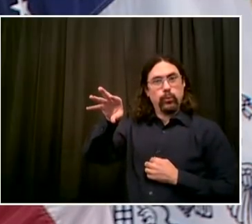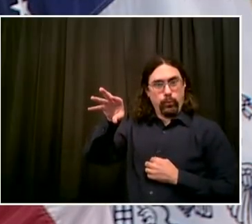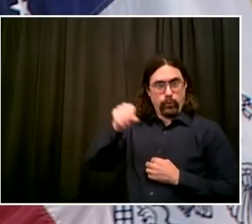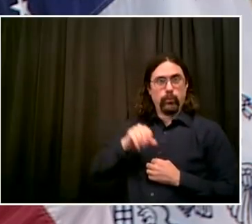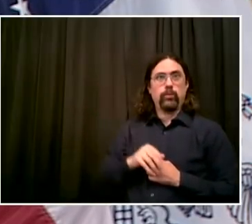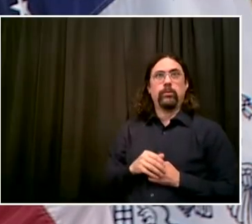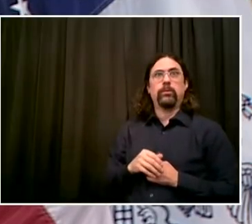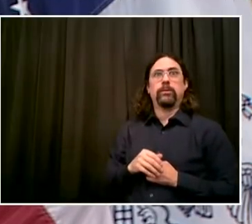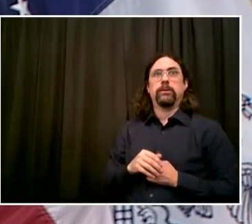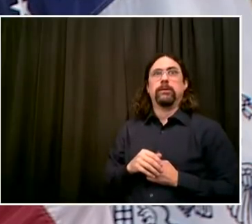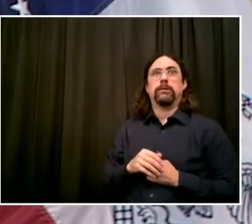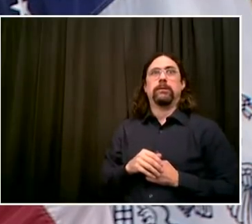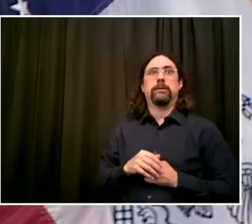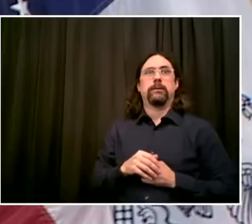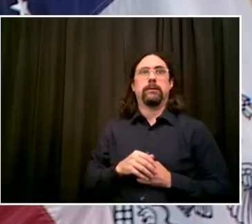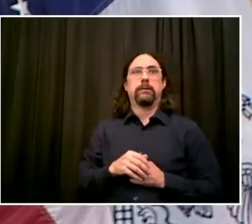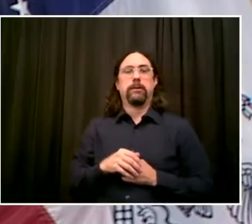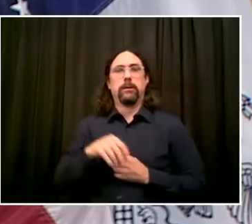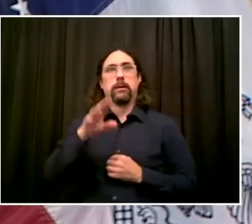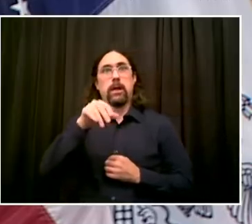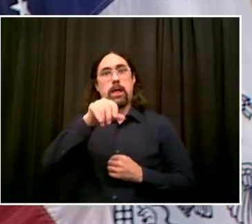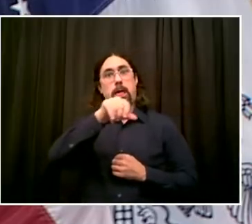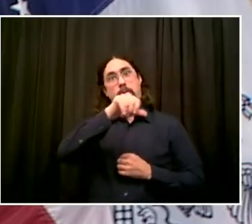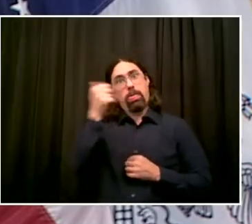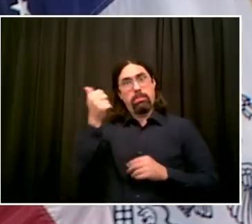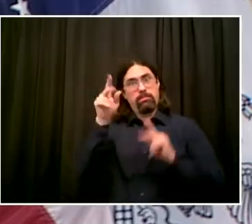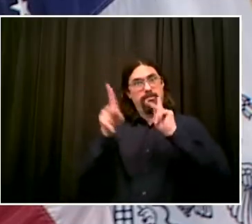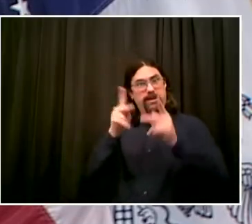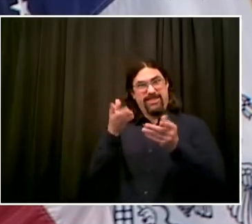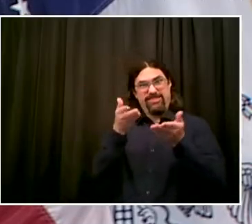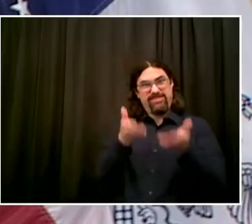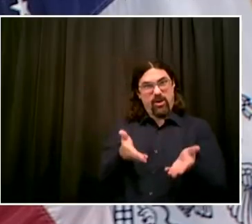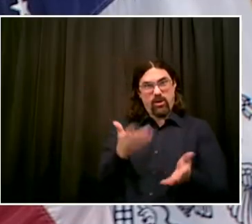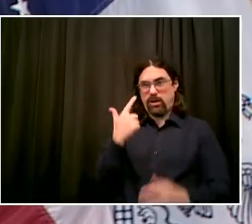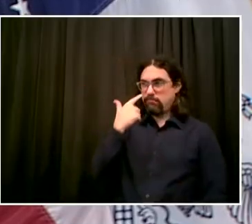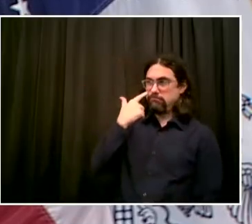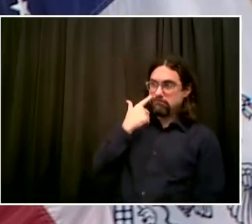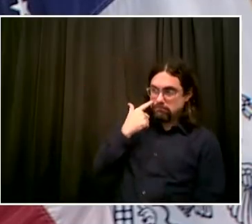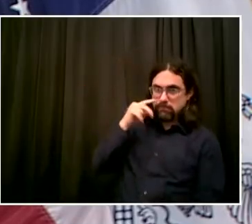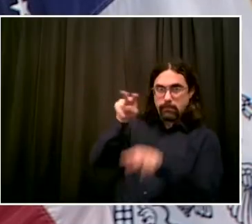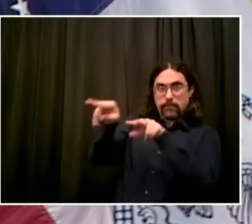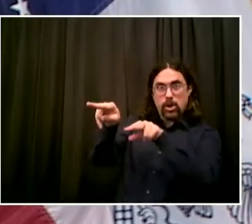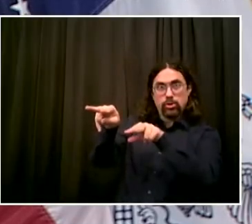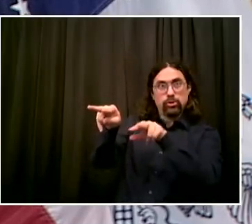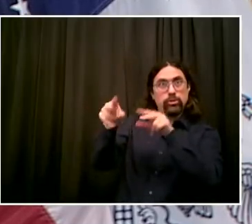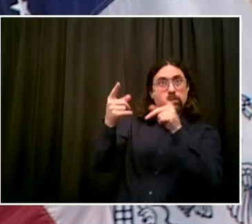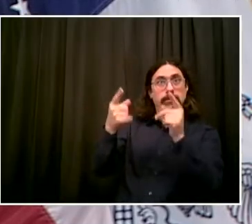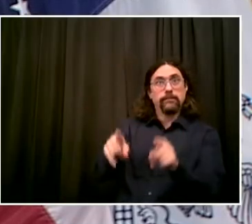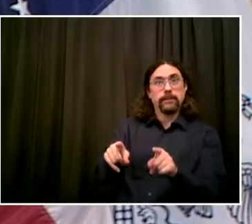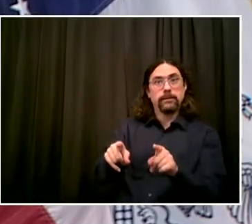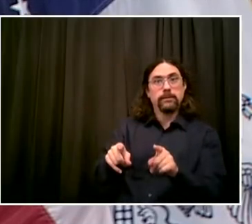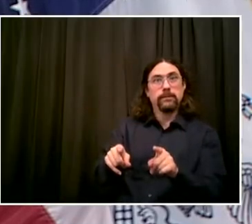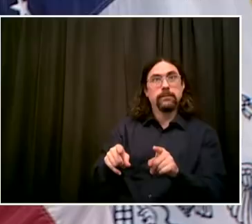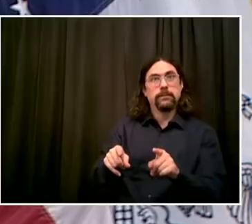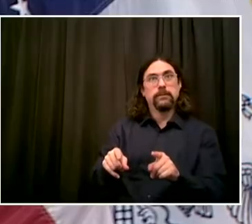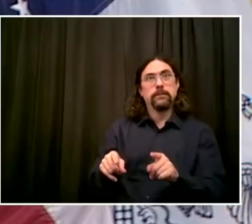EXIST, AND THAT PEOPLE OBSERVED THIS INCIDENT,